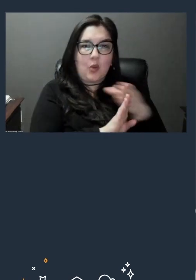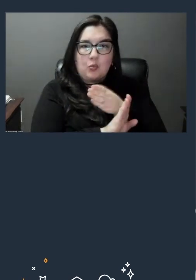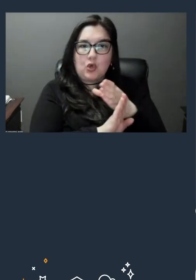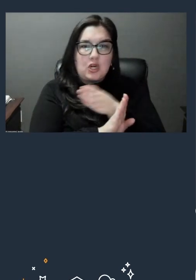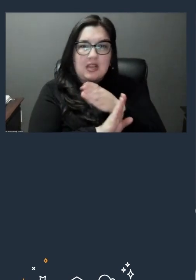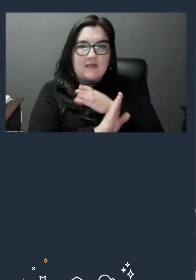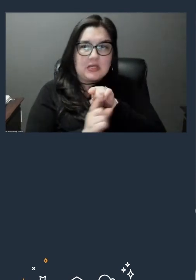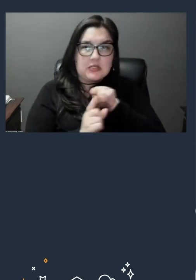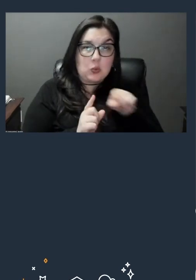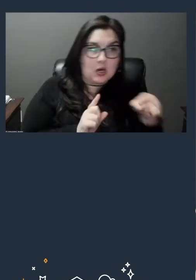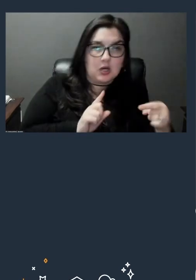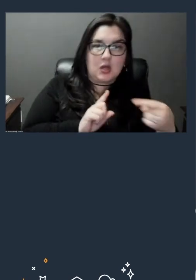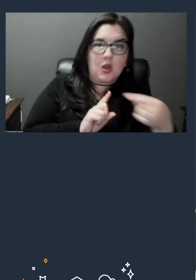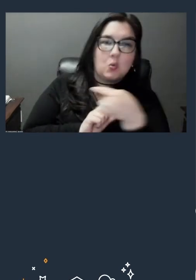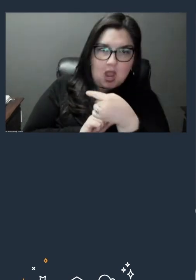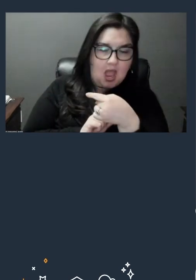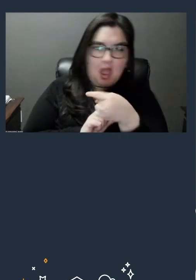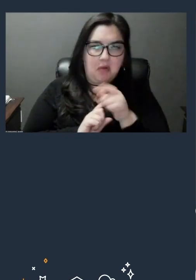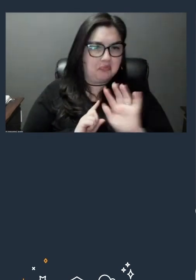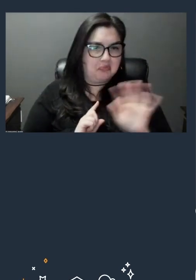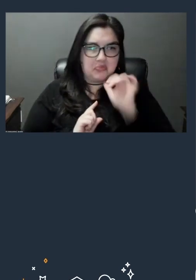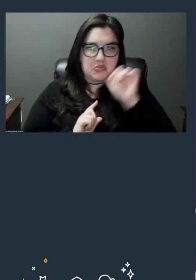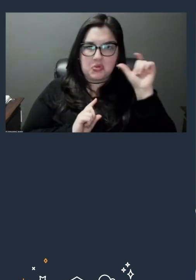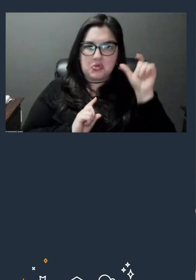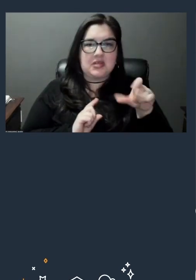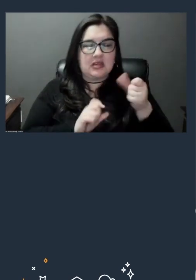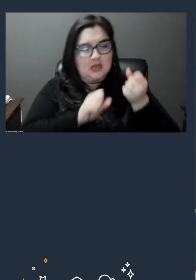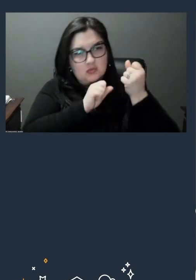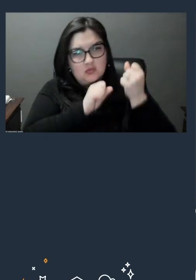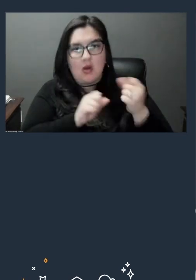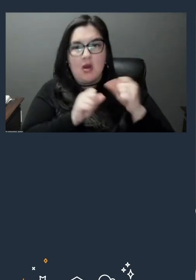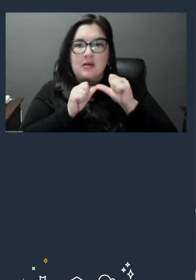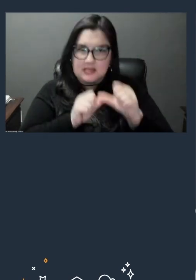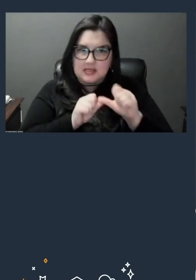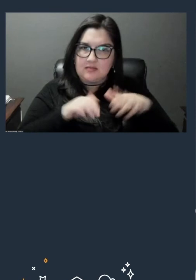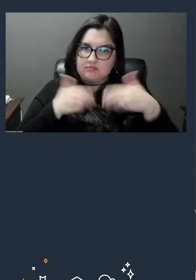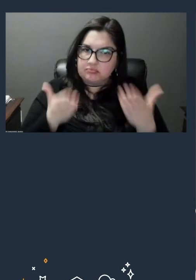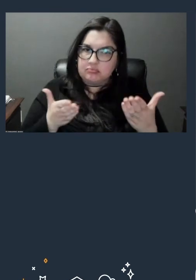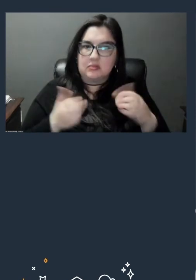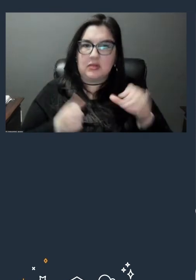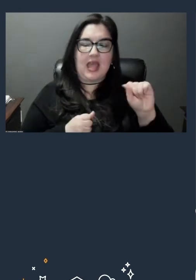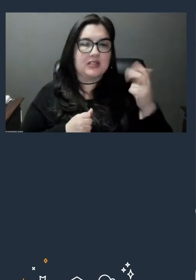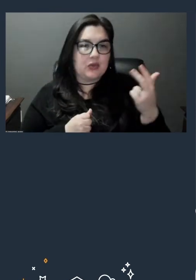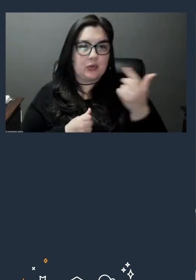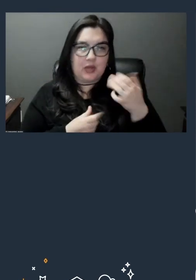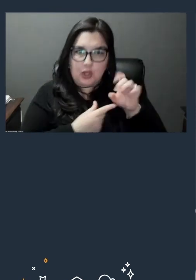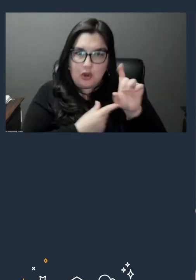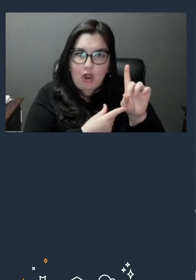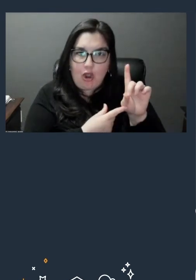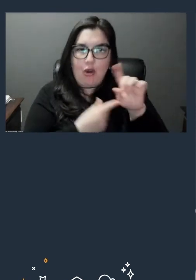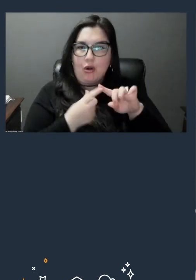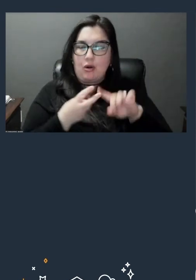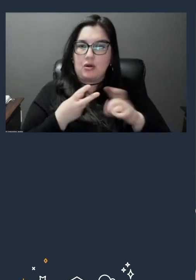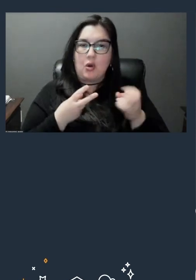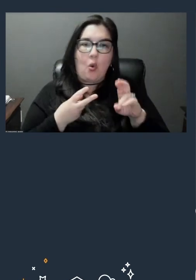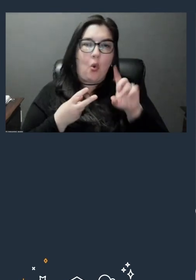to have that strong consistencies, such as like S3Guard or DynamoDB dependencies.